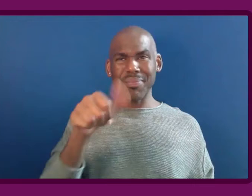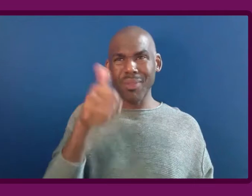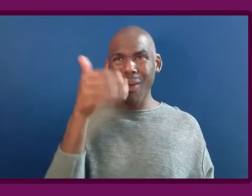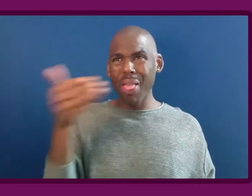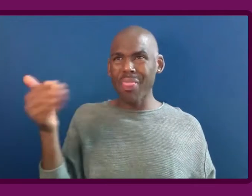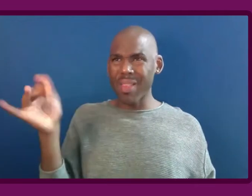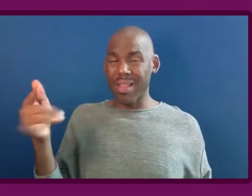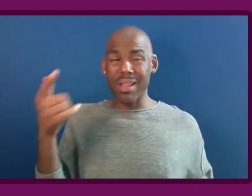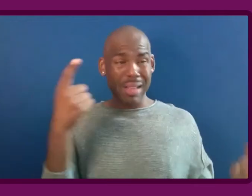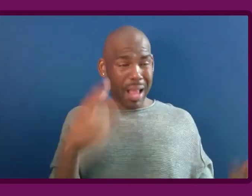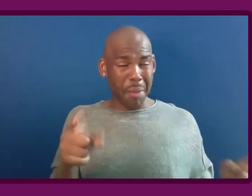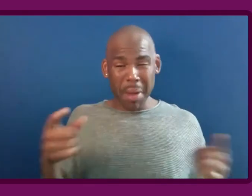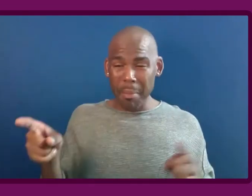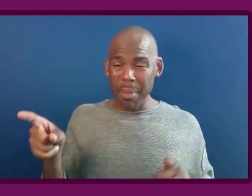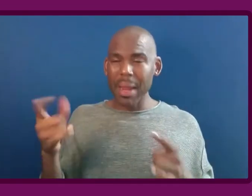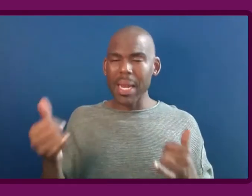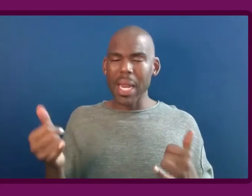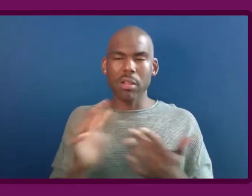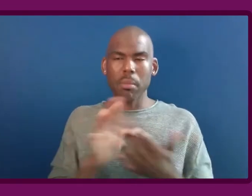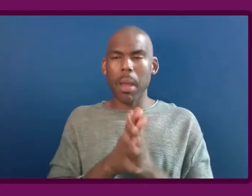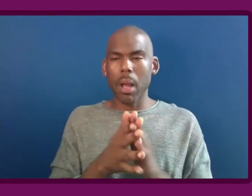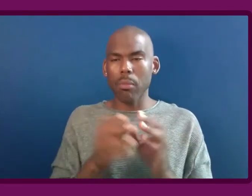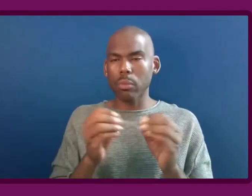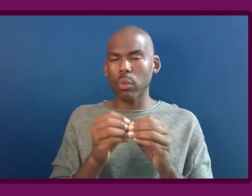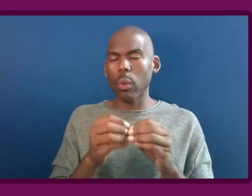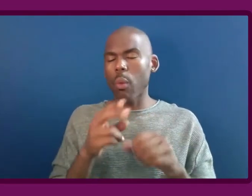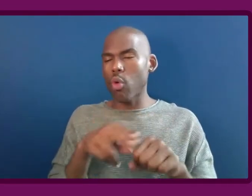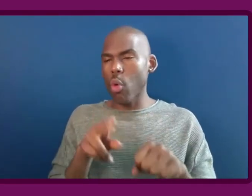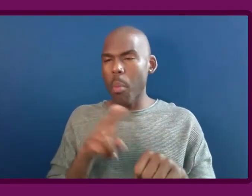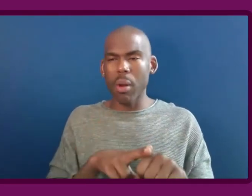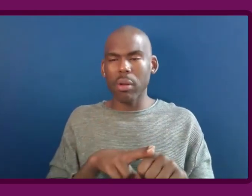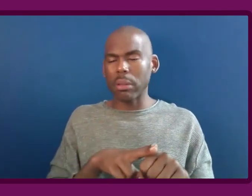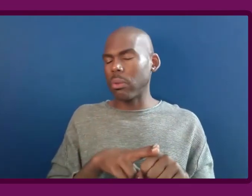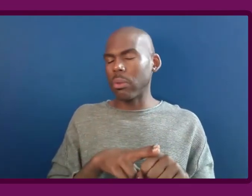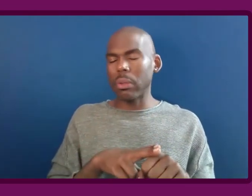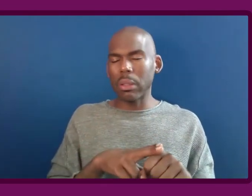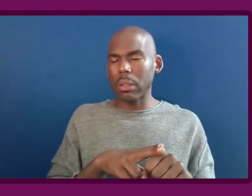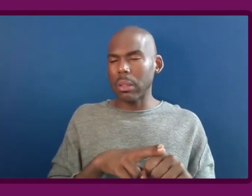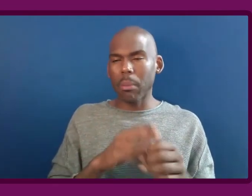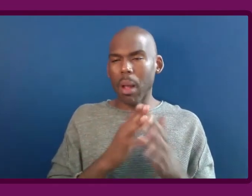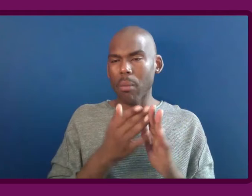things that keep happening. It's so normalizing our ableist systems and our ableist narratives